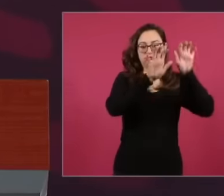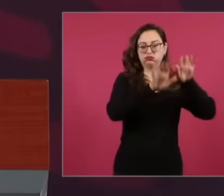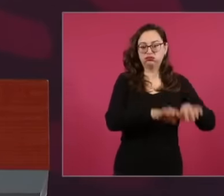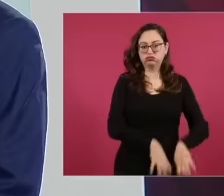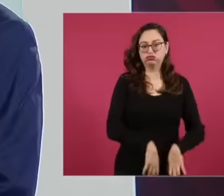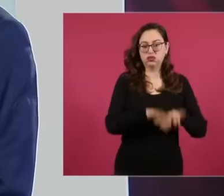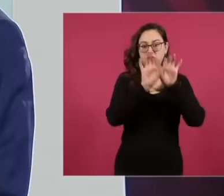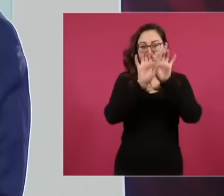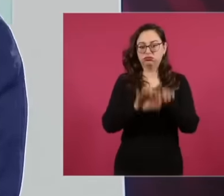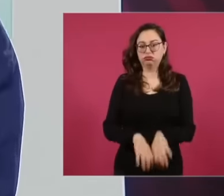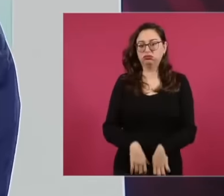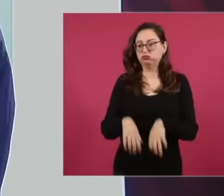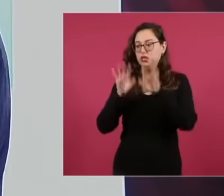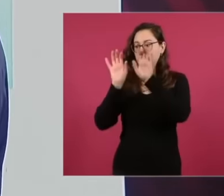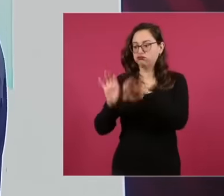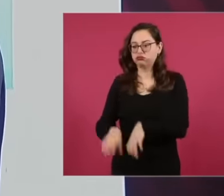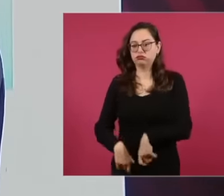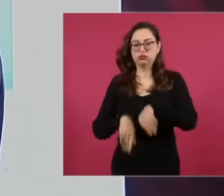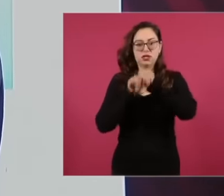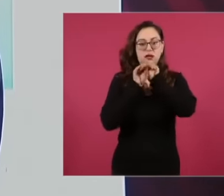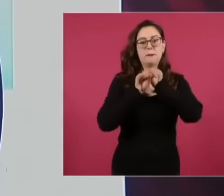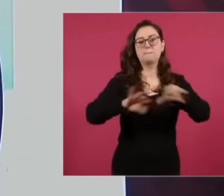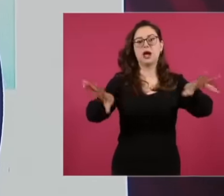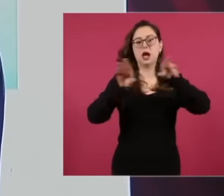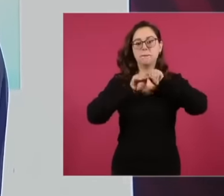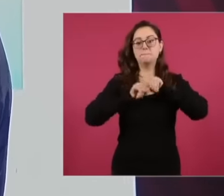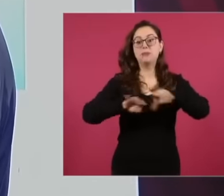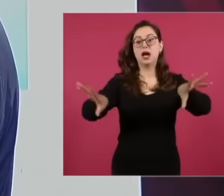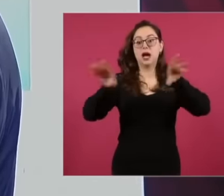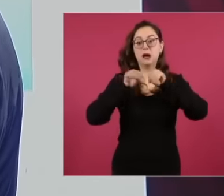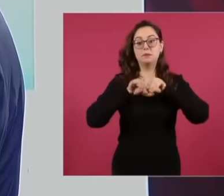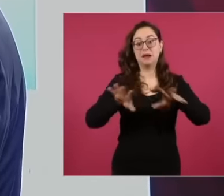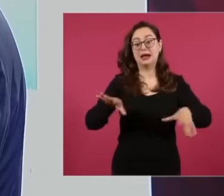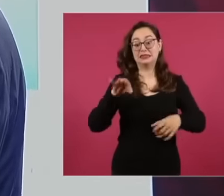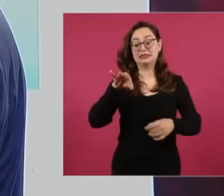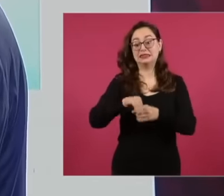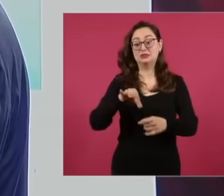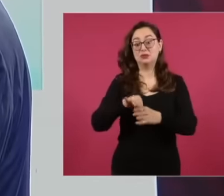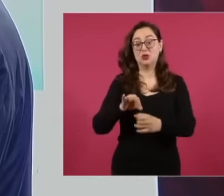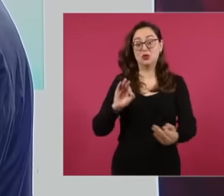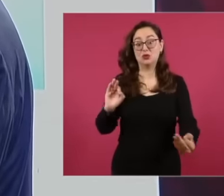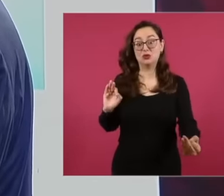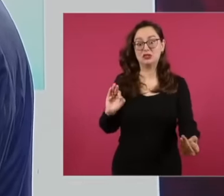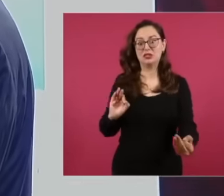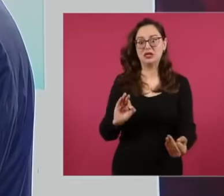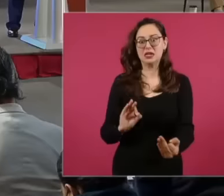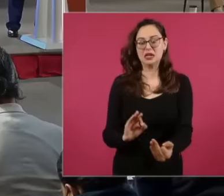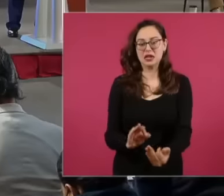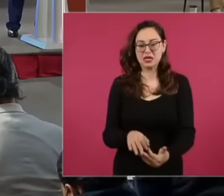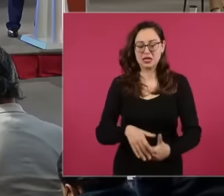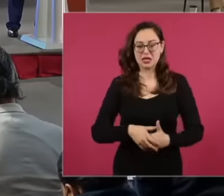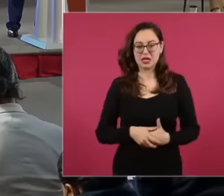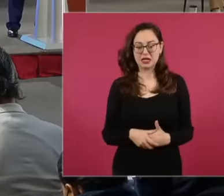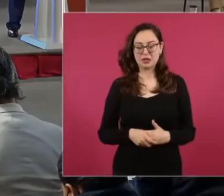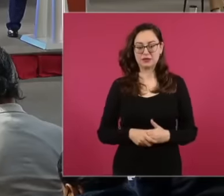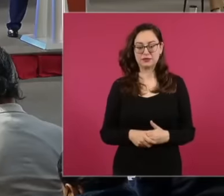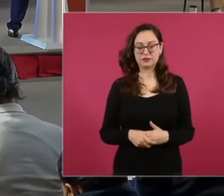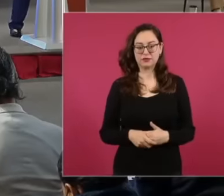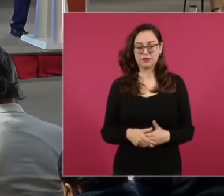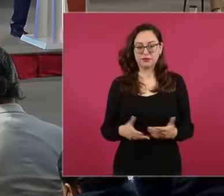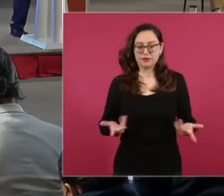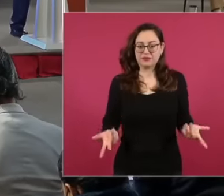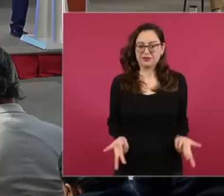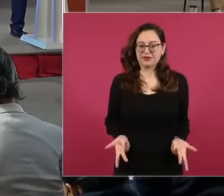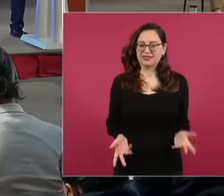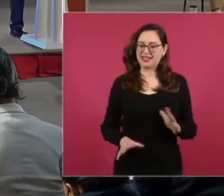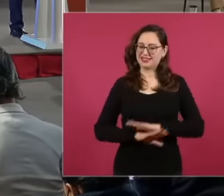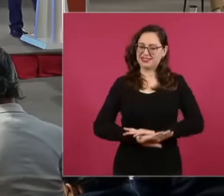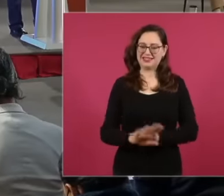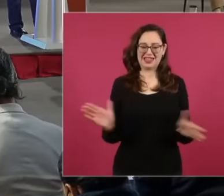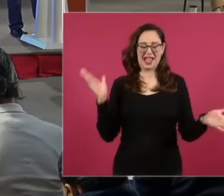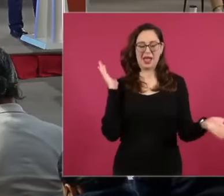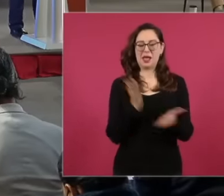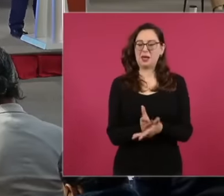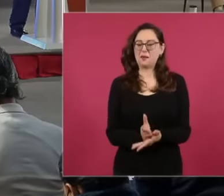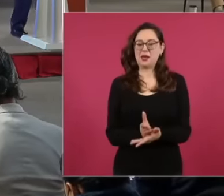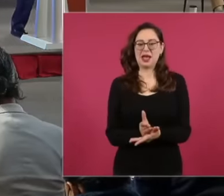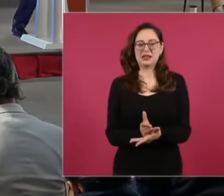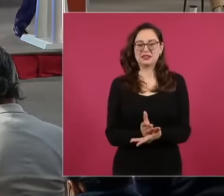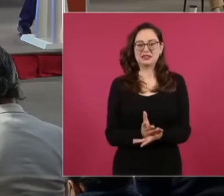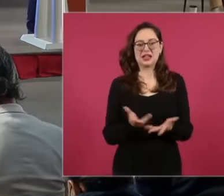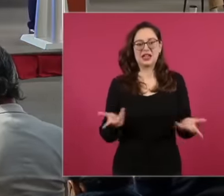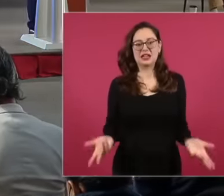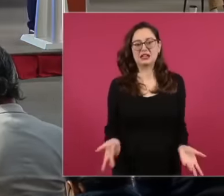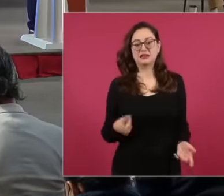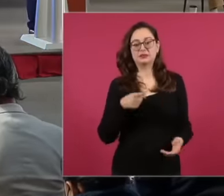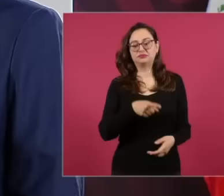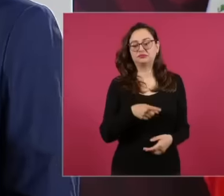the elections to see if they can find one. So enough of this